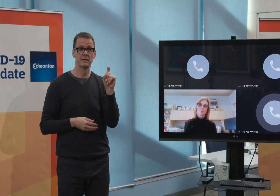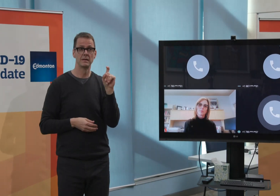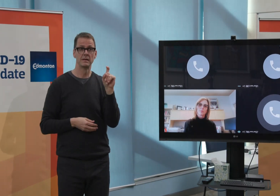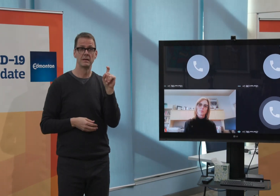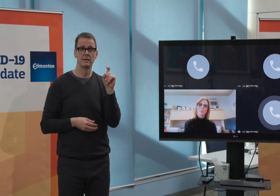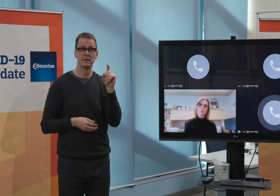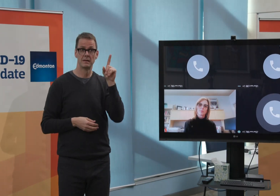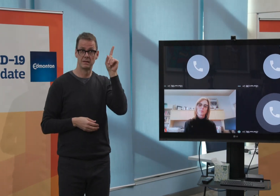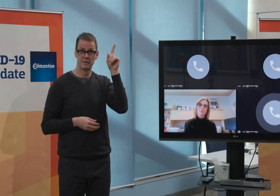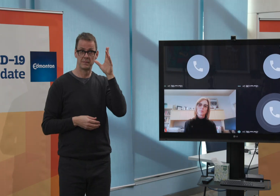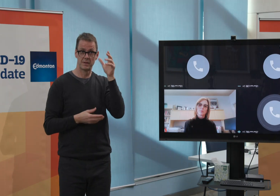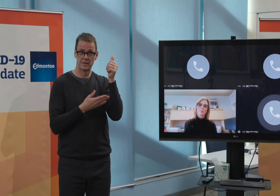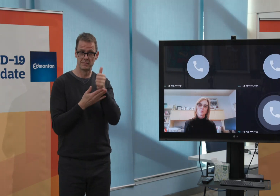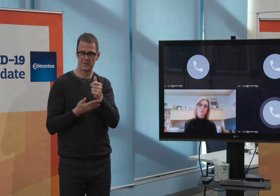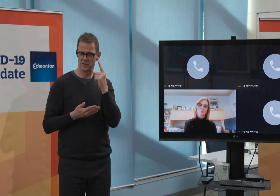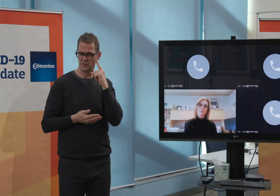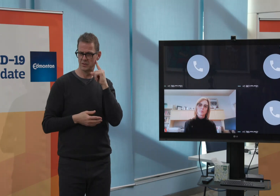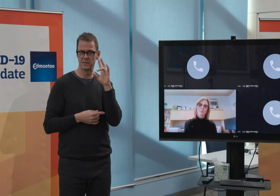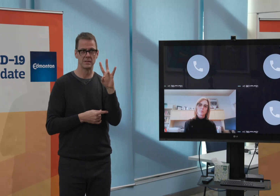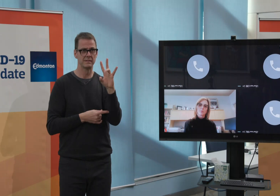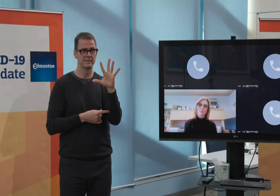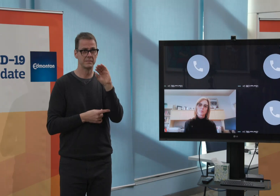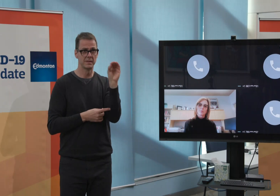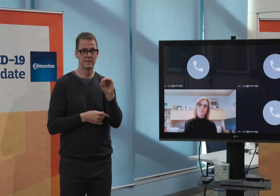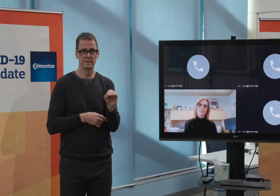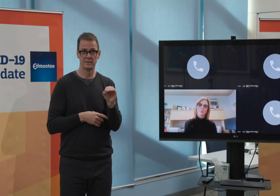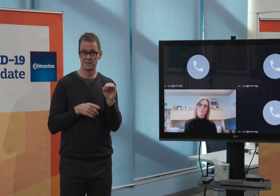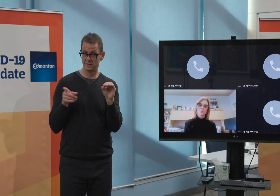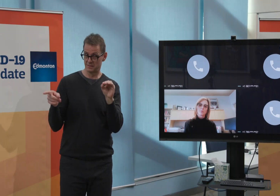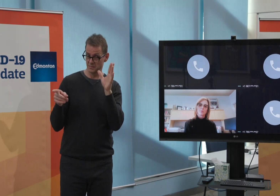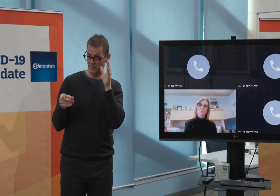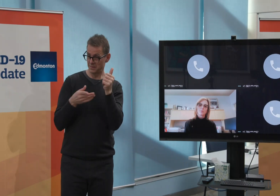you gonna see any of that benefit what support will the city get from other